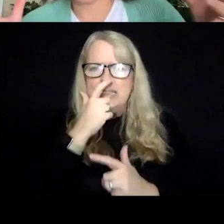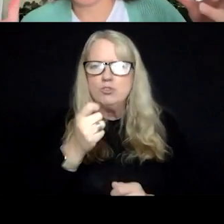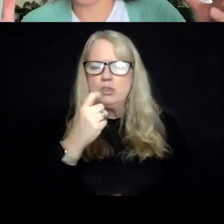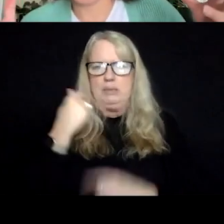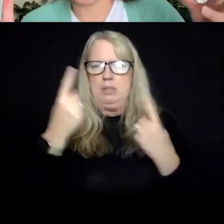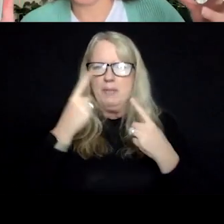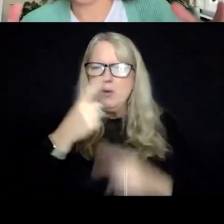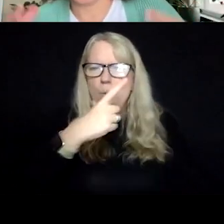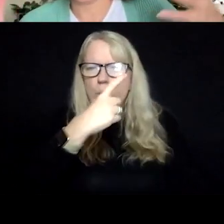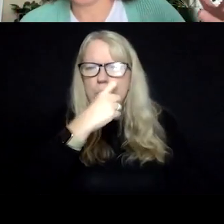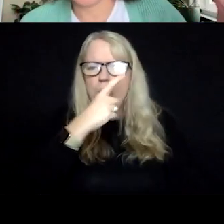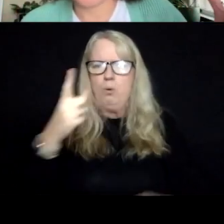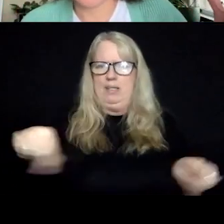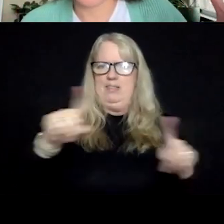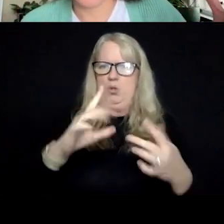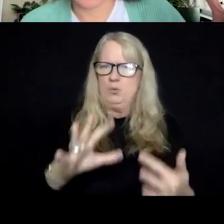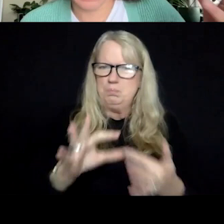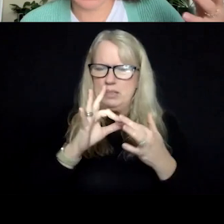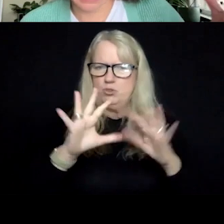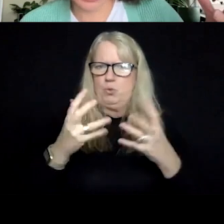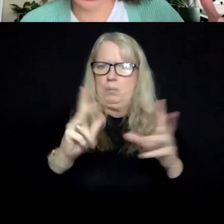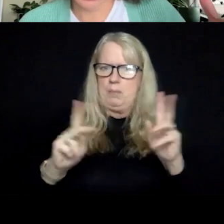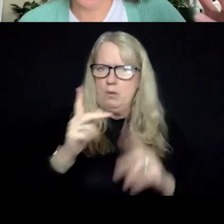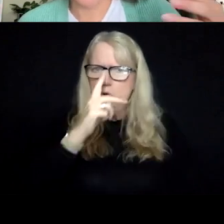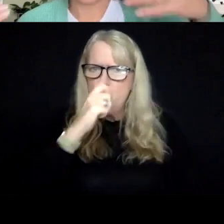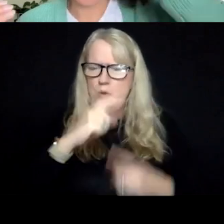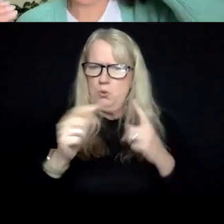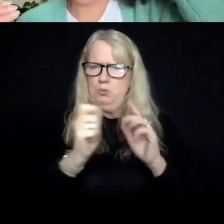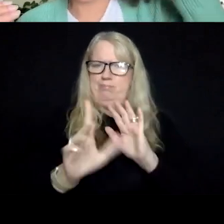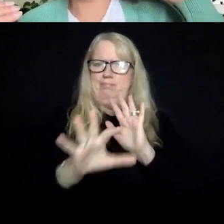SPECIAL POPULATION AND WHO GETS DESIGNATED AS SUCH. THE WAY IT